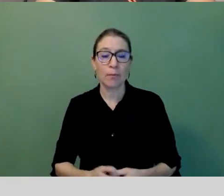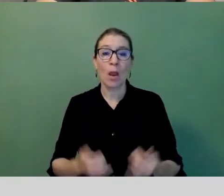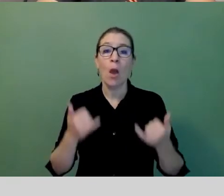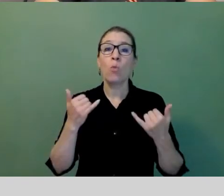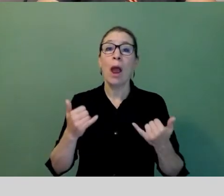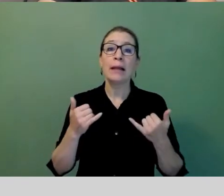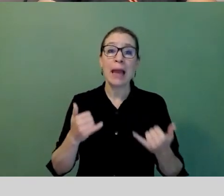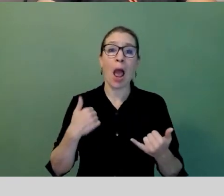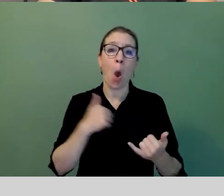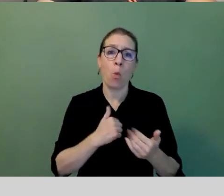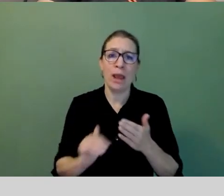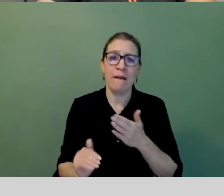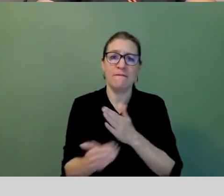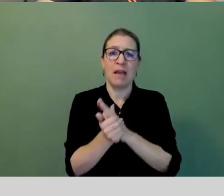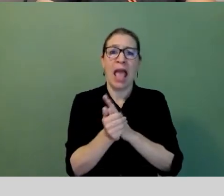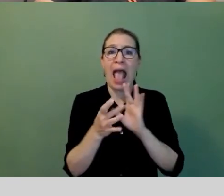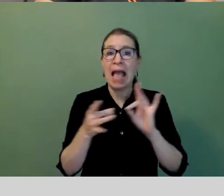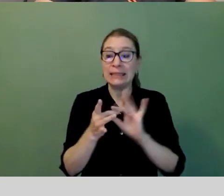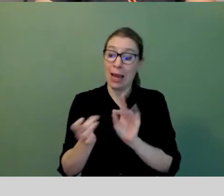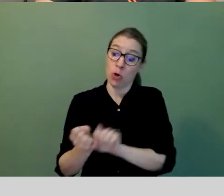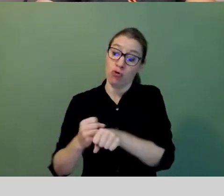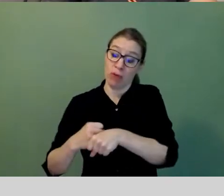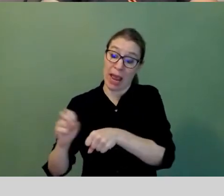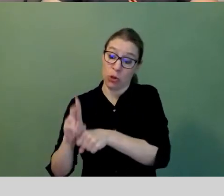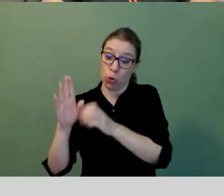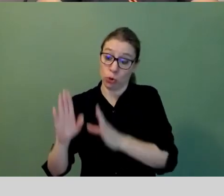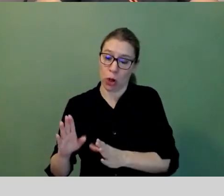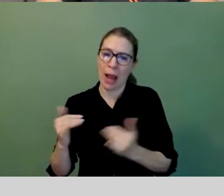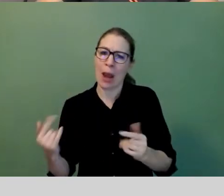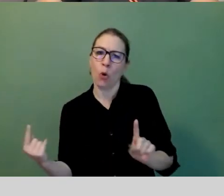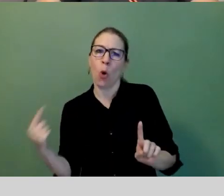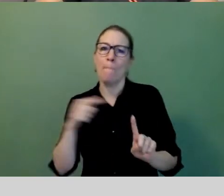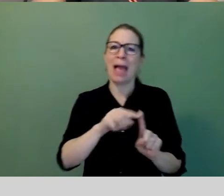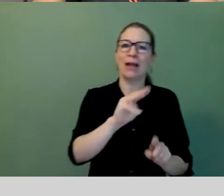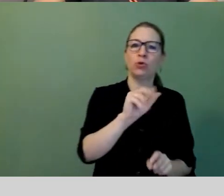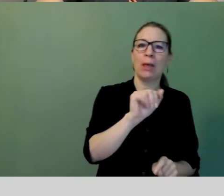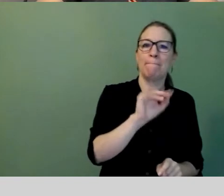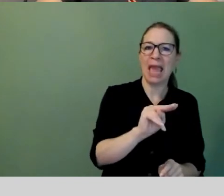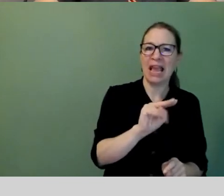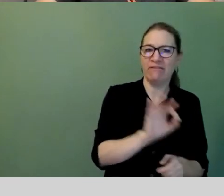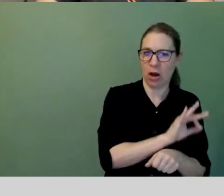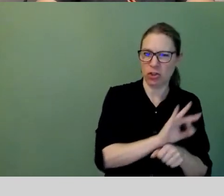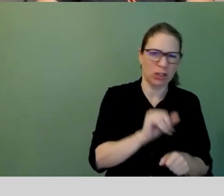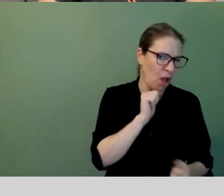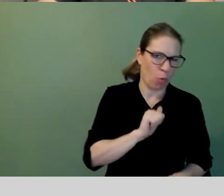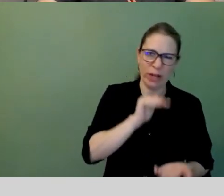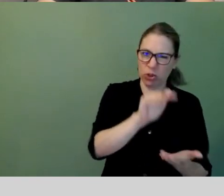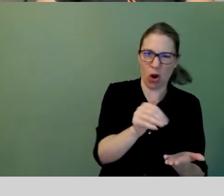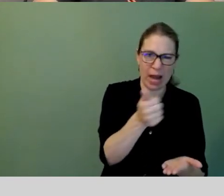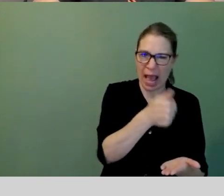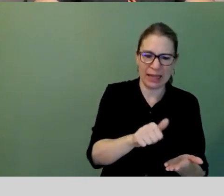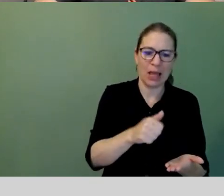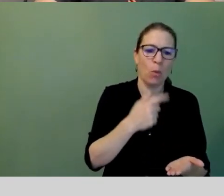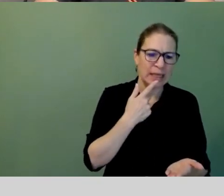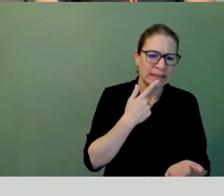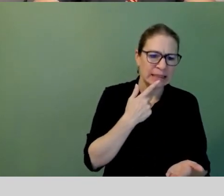Right. Now we have annotated create user Now we need to annotate the main function. Main function does not return any value. So we can say it as none.